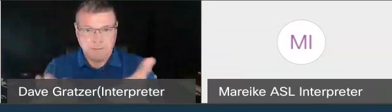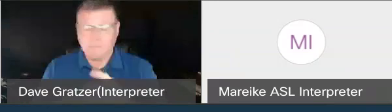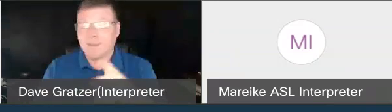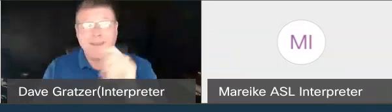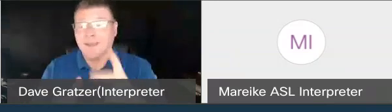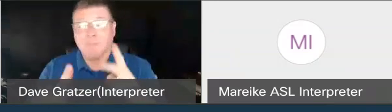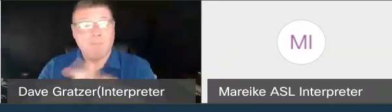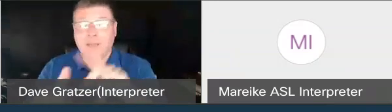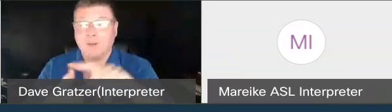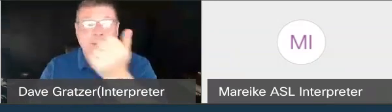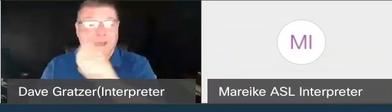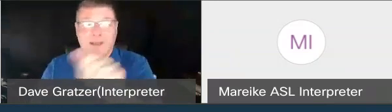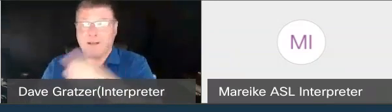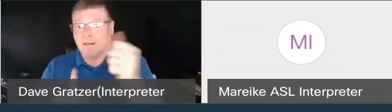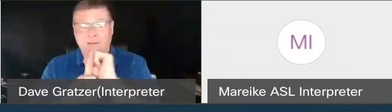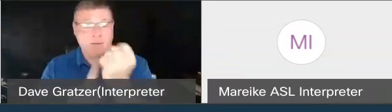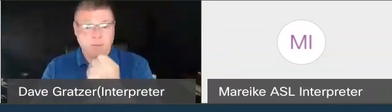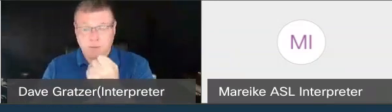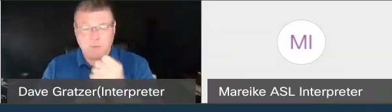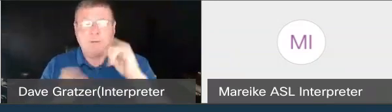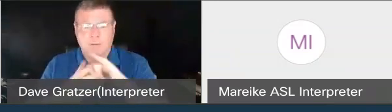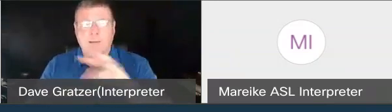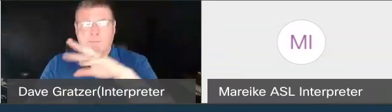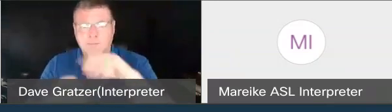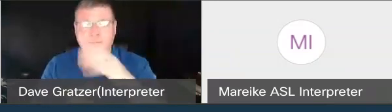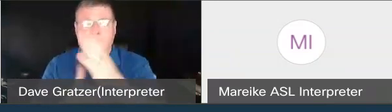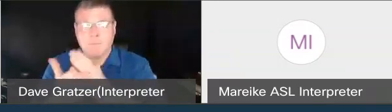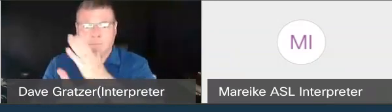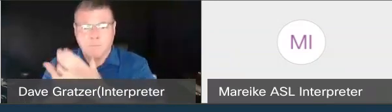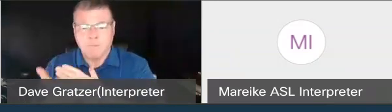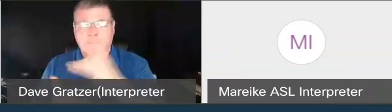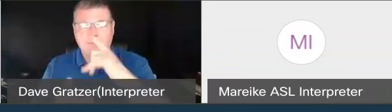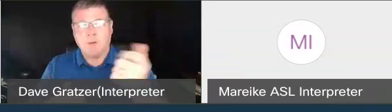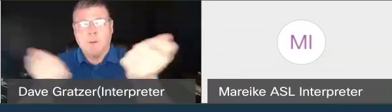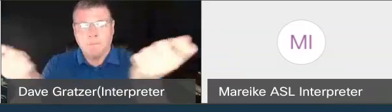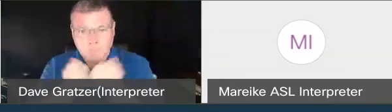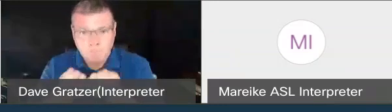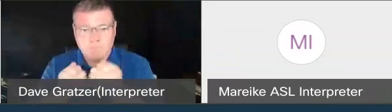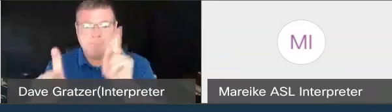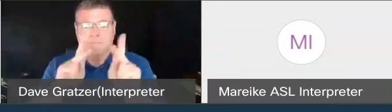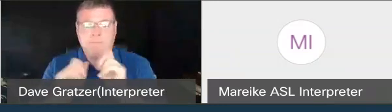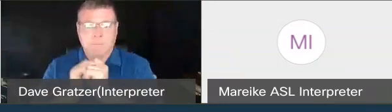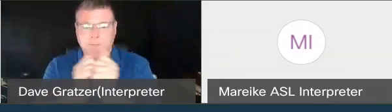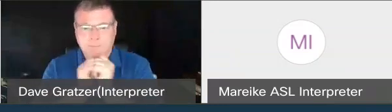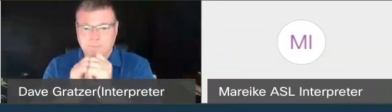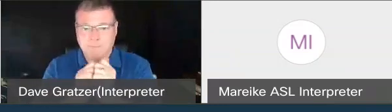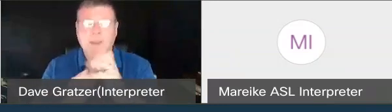to just about any other situation you want, but it involves the component parts of pulling people together and I--I highly recommend it.